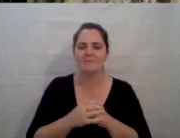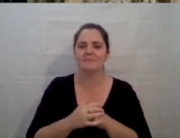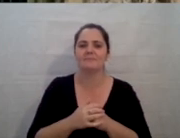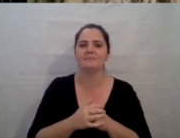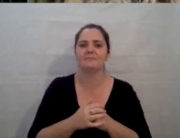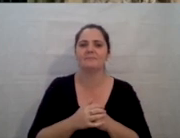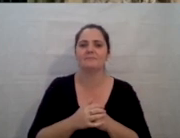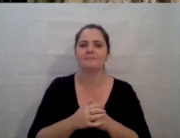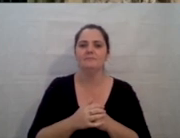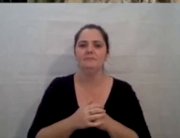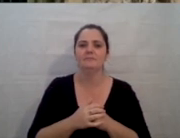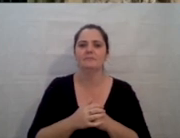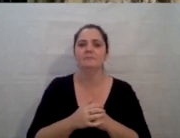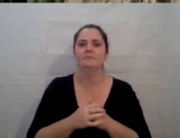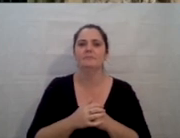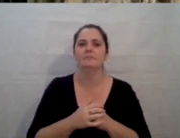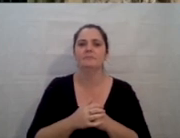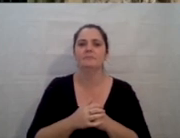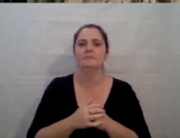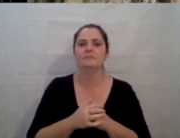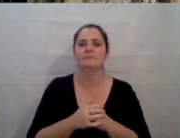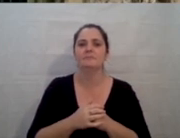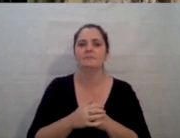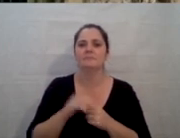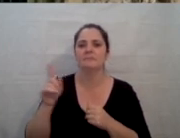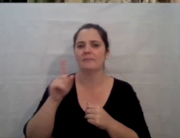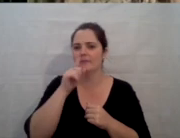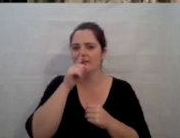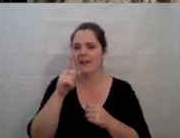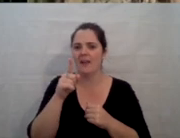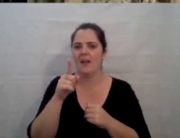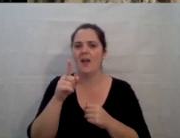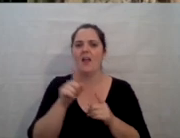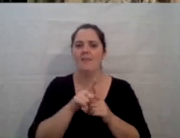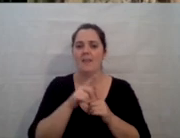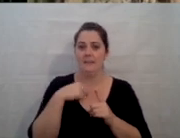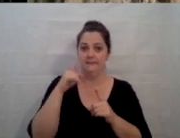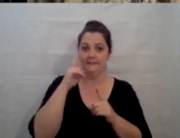is: I can't sight Atticus's head like that and then come over and draw his head